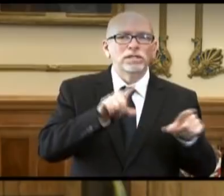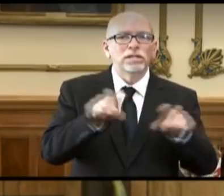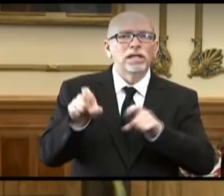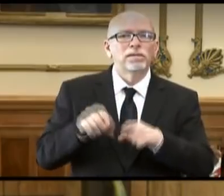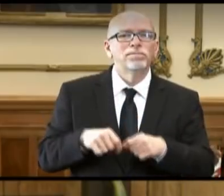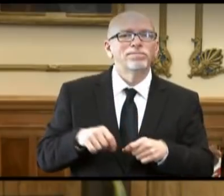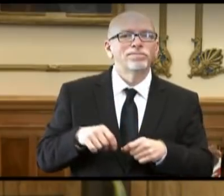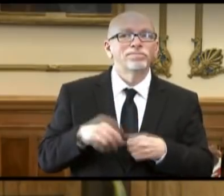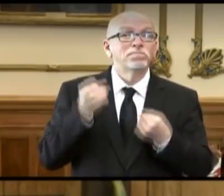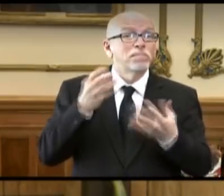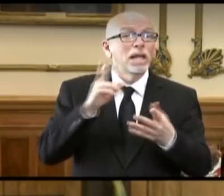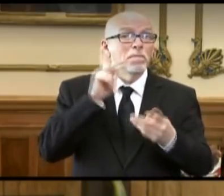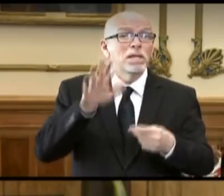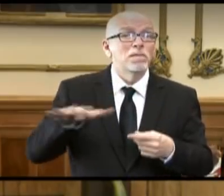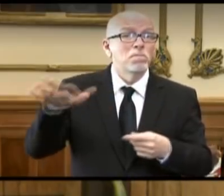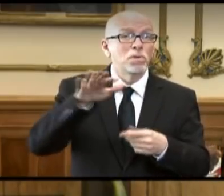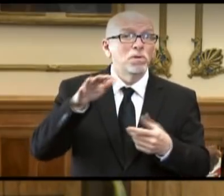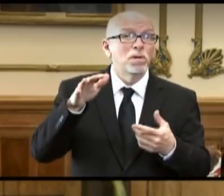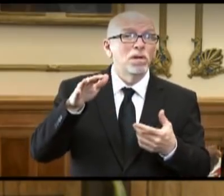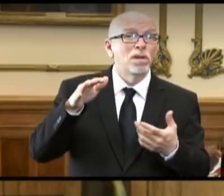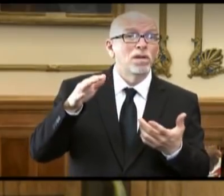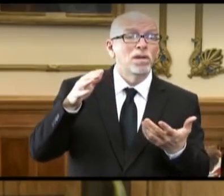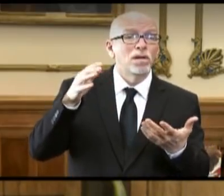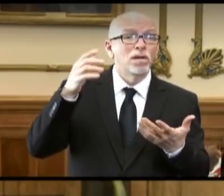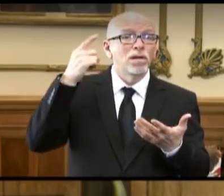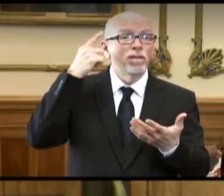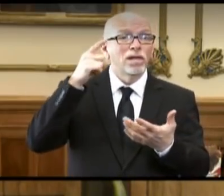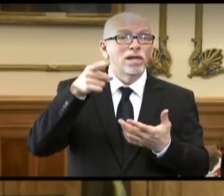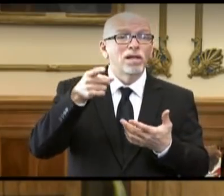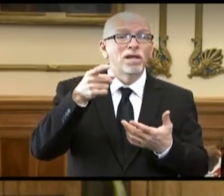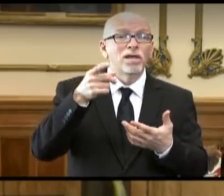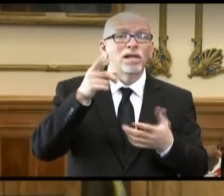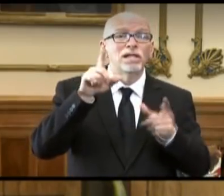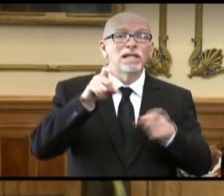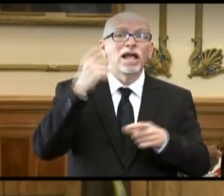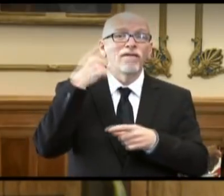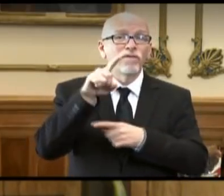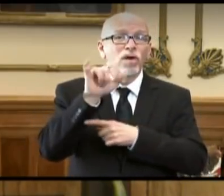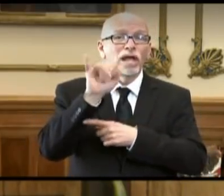GET OUR LAB TOSS VERIFY THAT'S SUCCESSFUL. WE ARE WORKING EVERY AVENUE THAT I KNOW TO INCREASE THE TESTING.